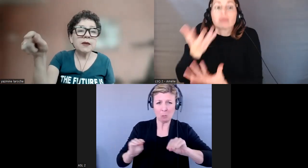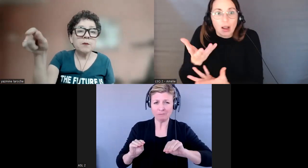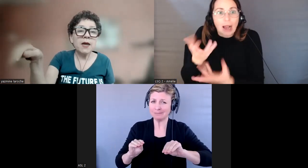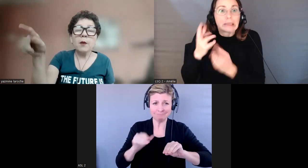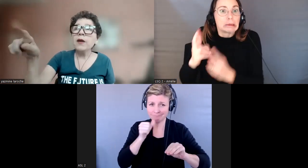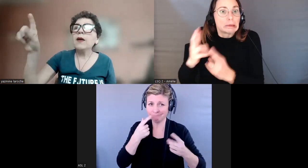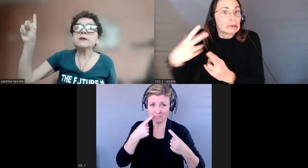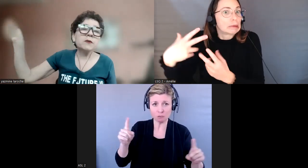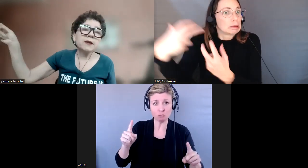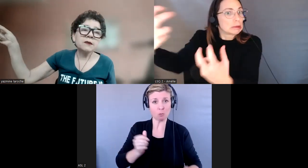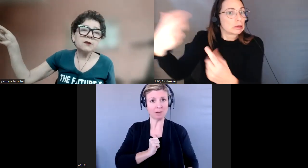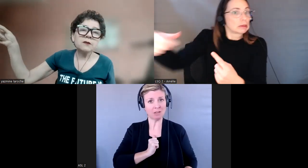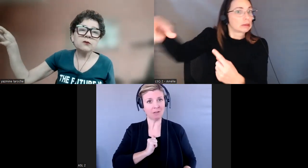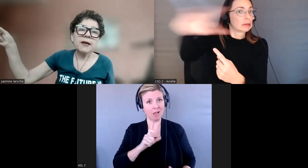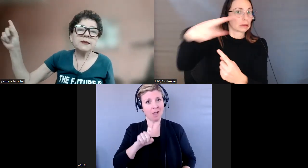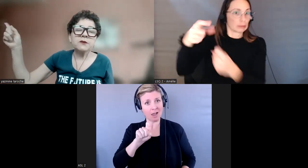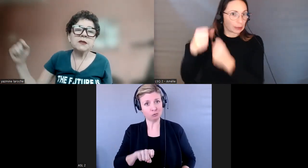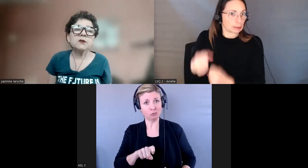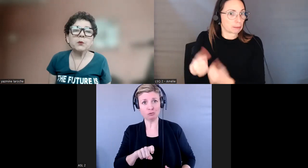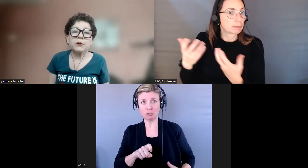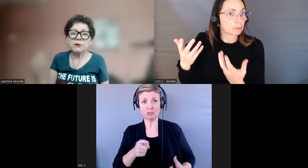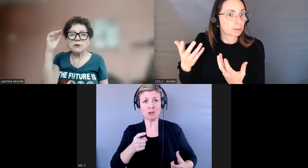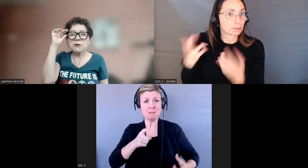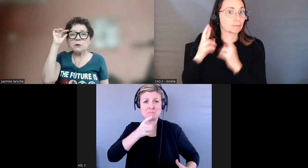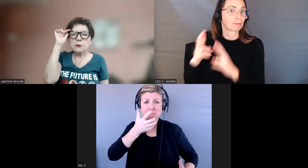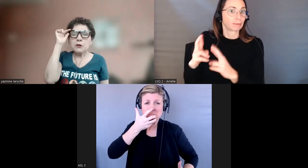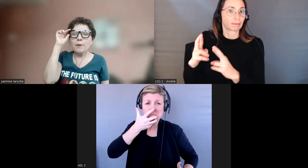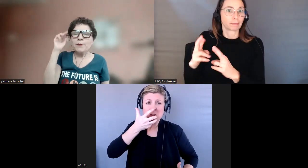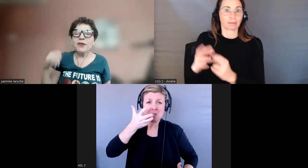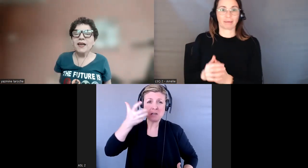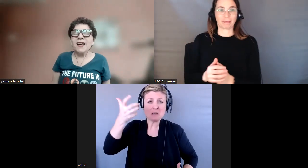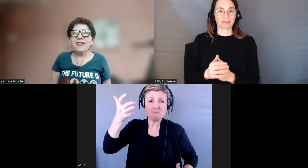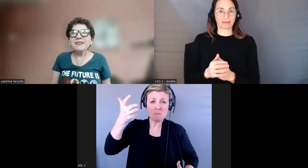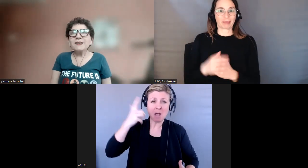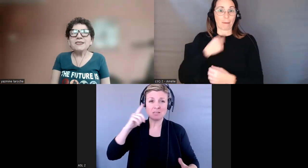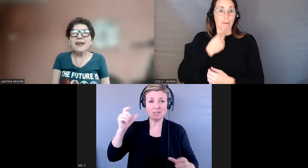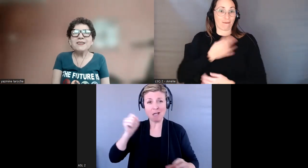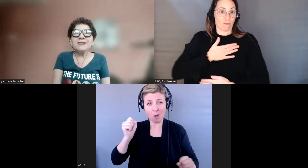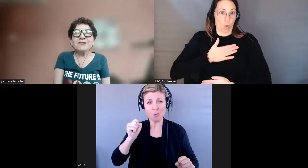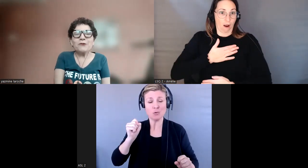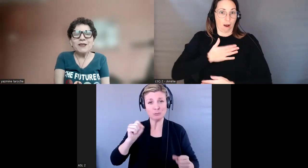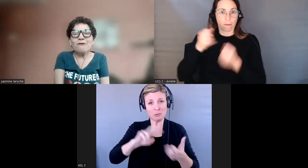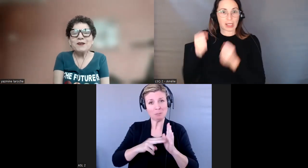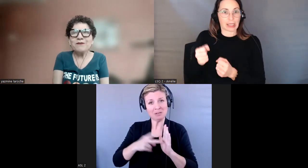me up so that the translators and the interpreters could do their job that that is Tony one of